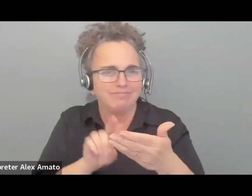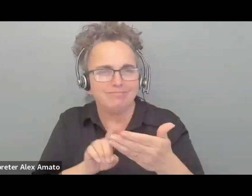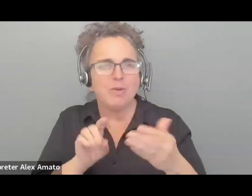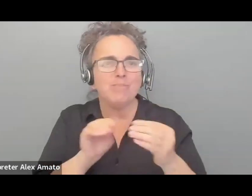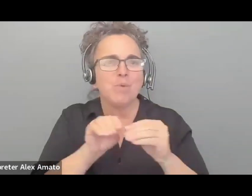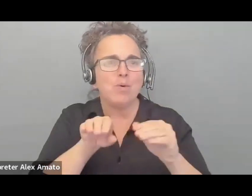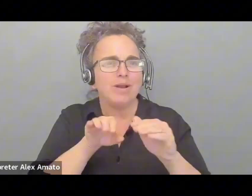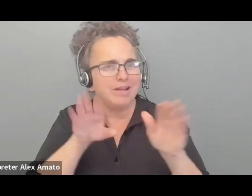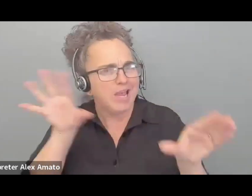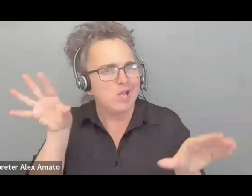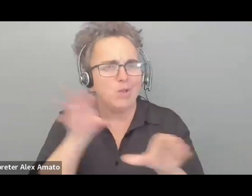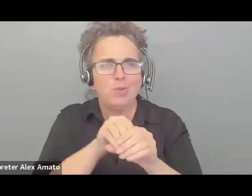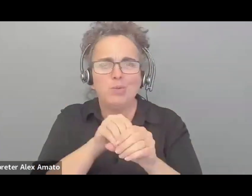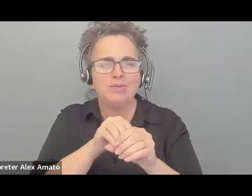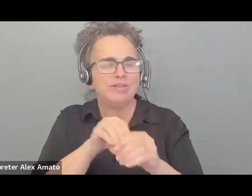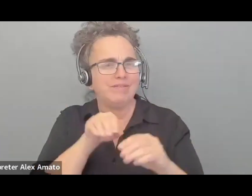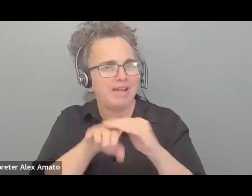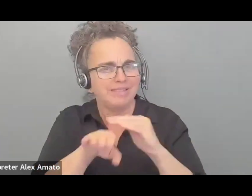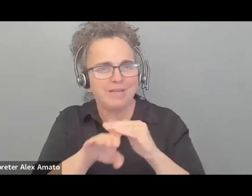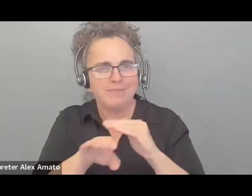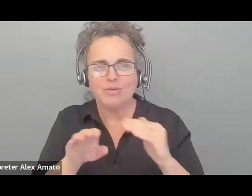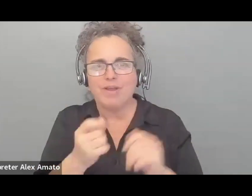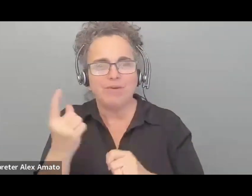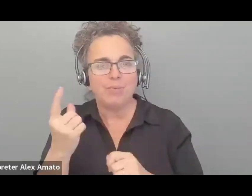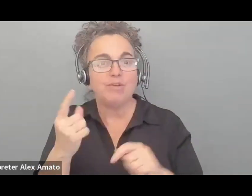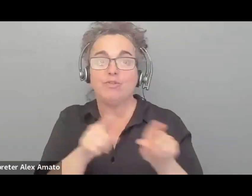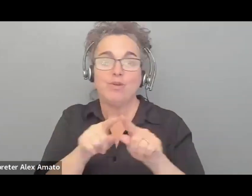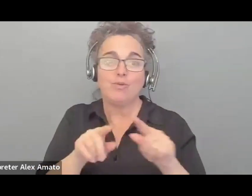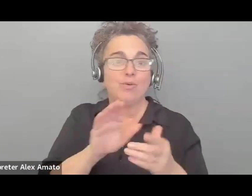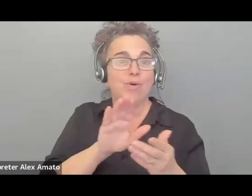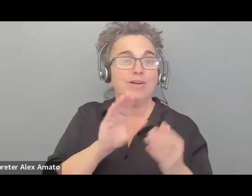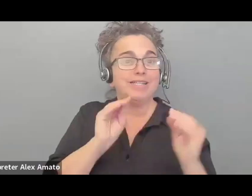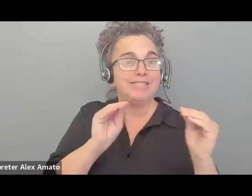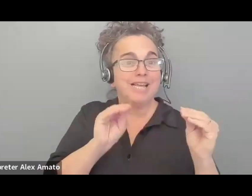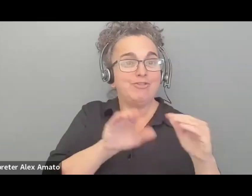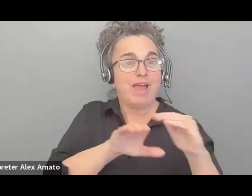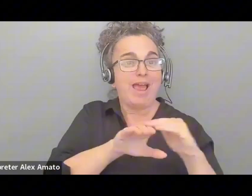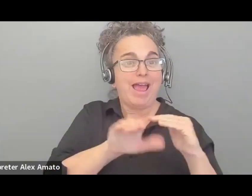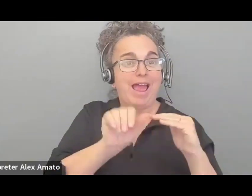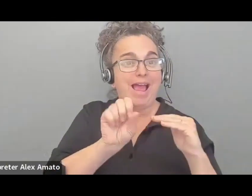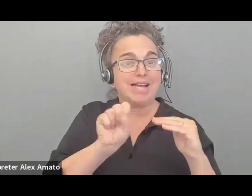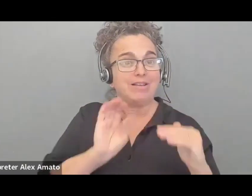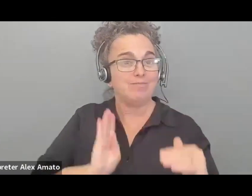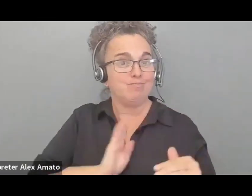She is also one of our teach access board of directors members, which means we get to work together often.